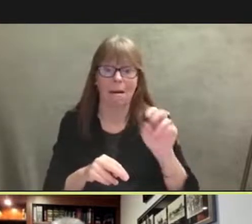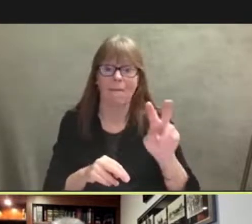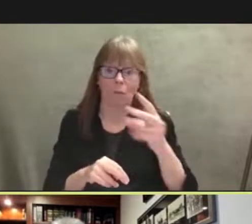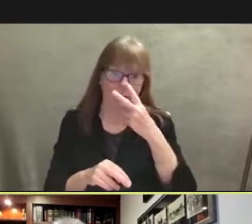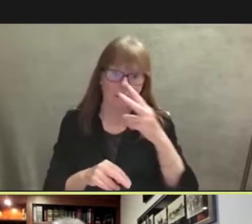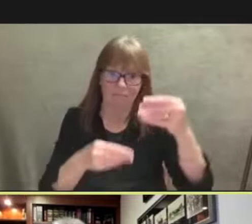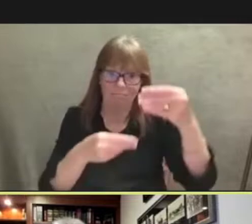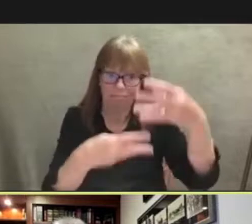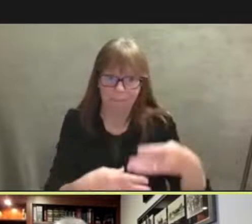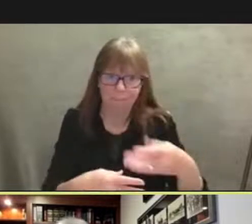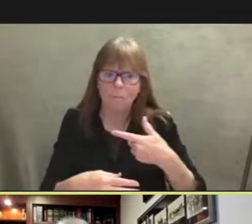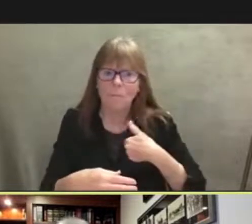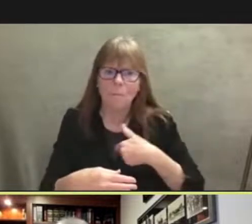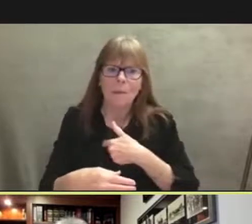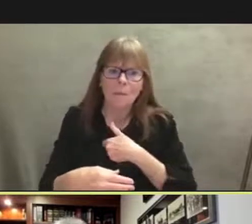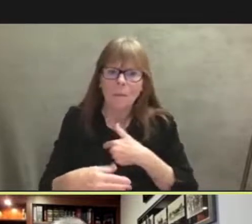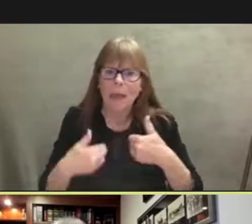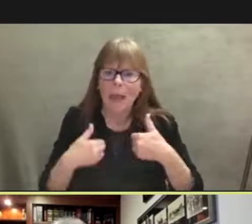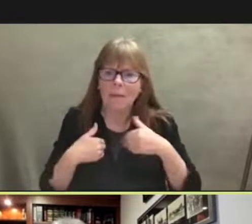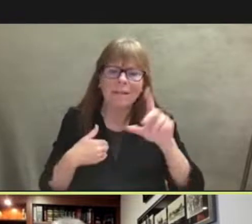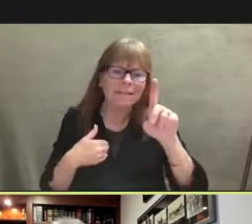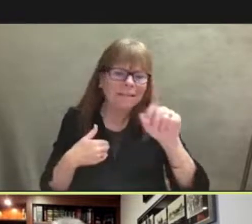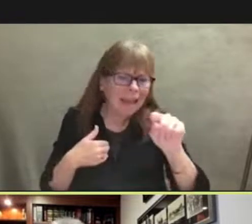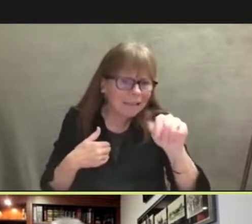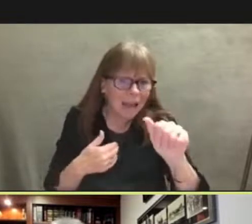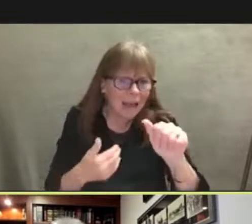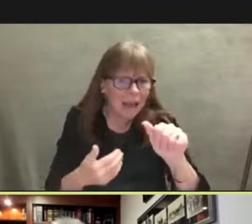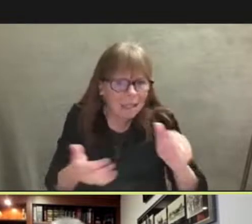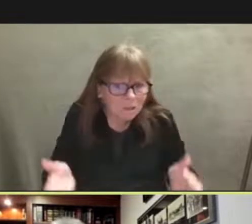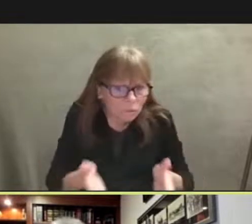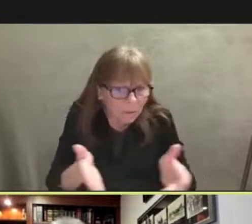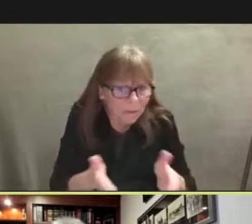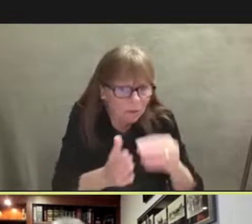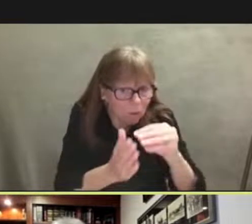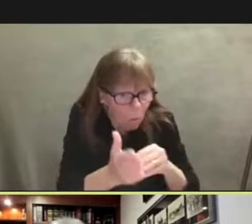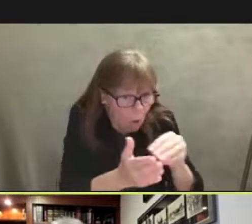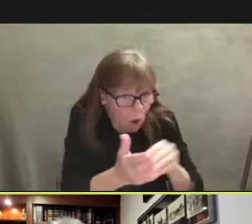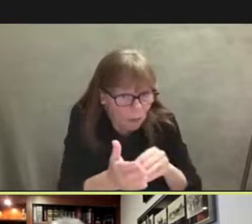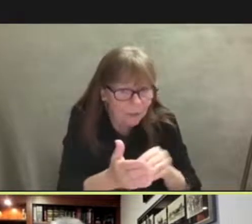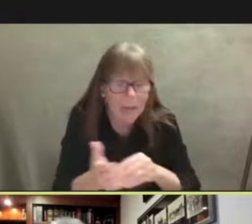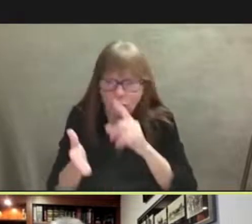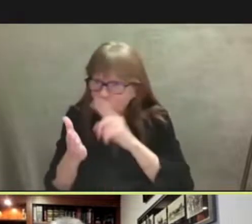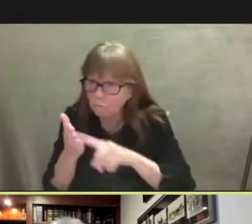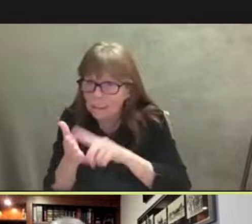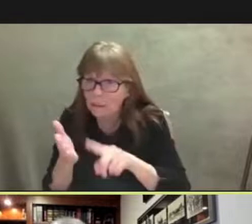reports that are data-driven and research-driven. We meet with representatives of the community